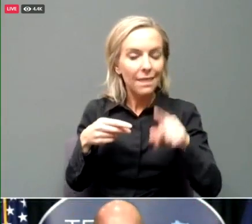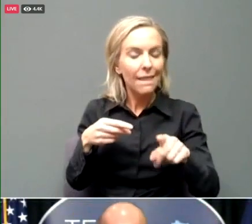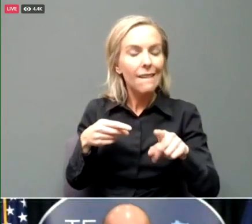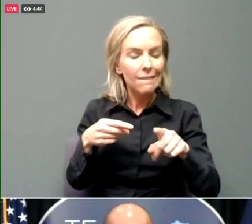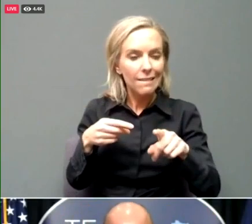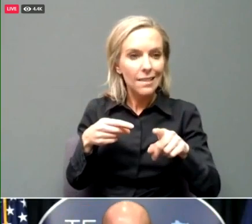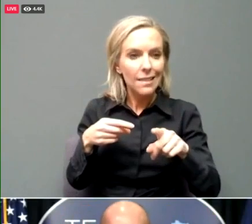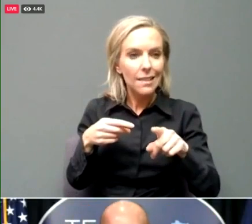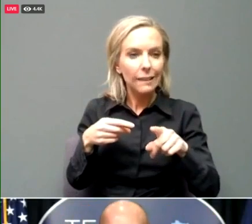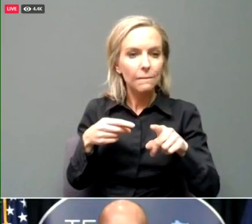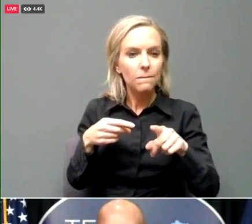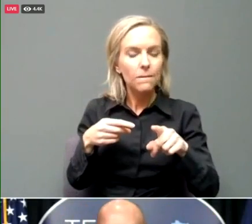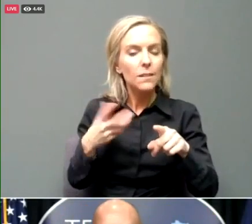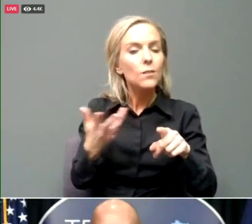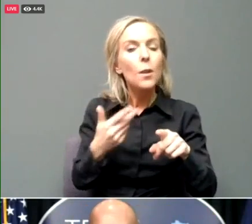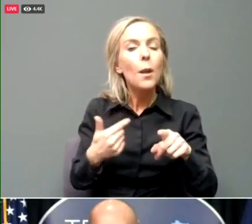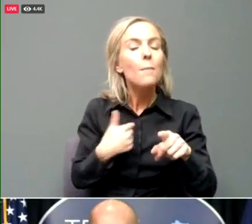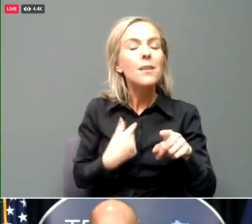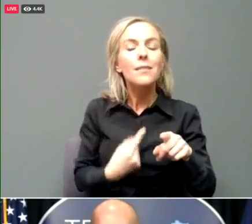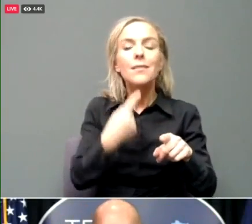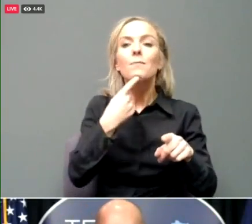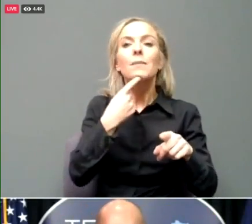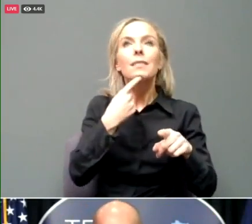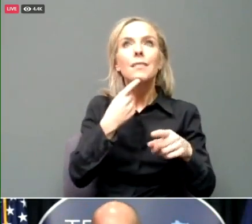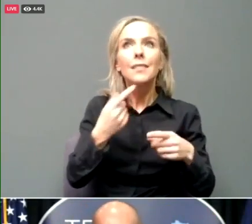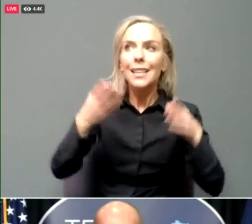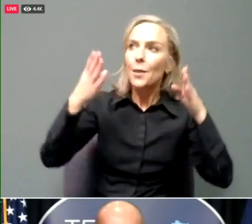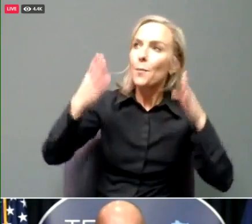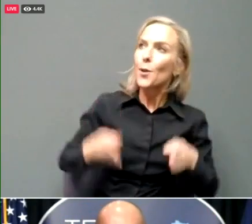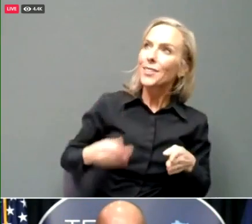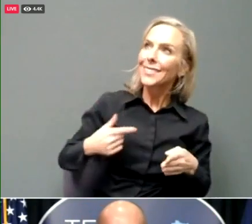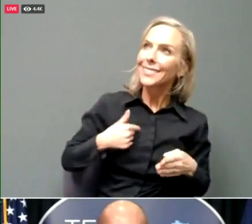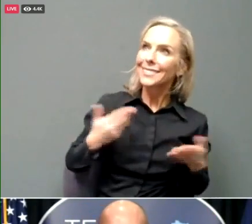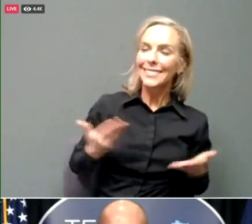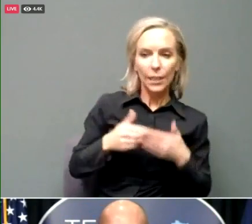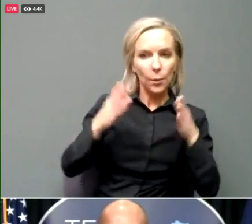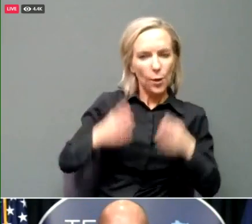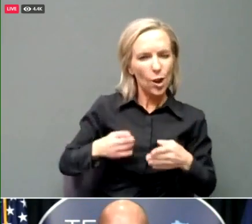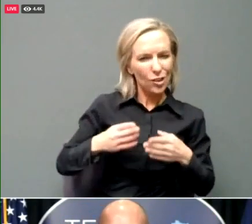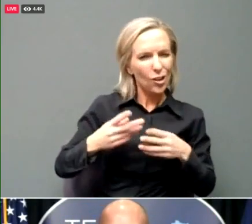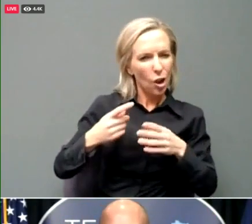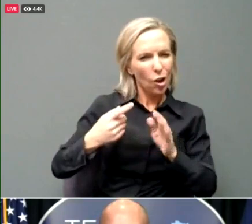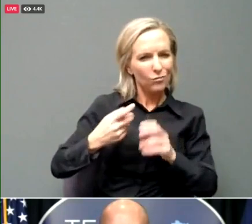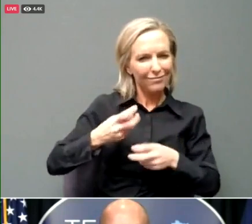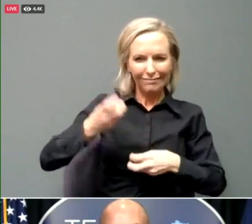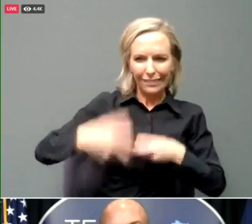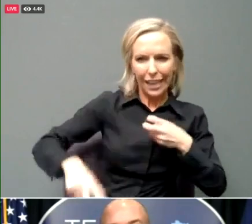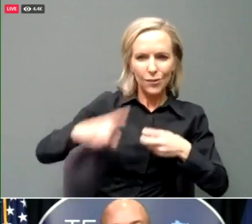missed the most about not being here in person was it was harder for me to share some of these little things and draw attention for any of the younger